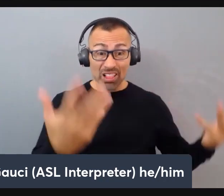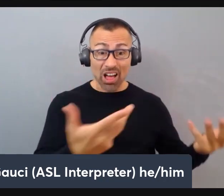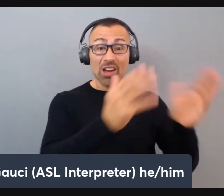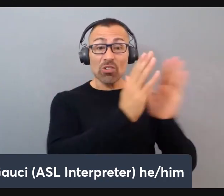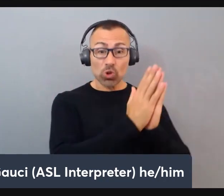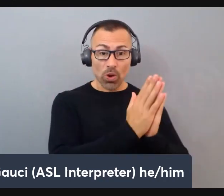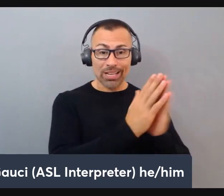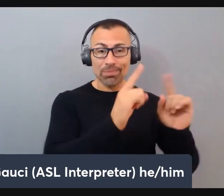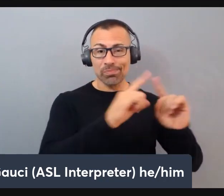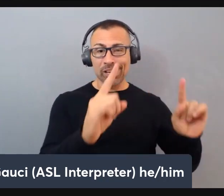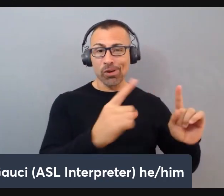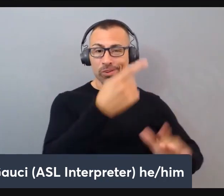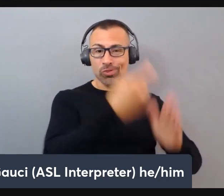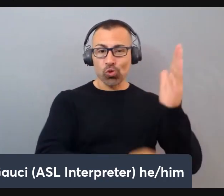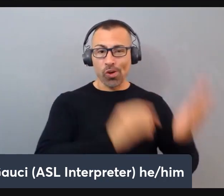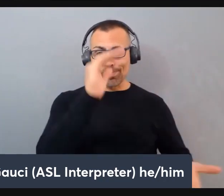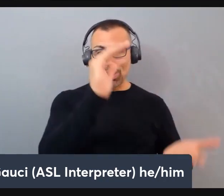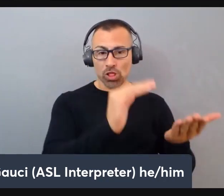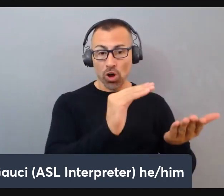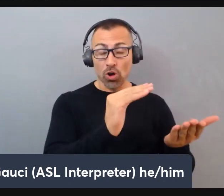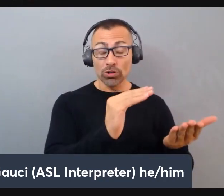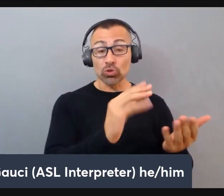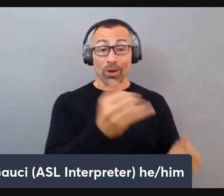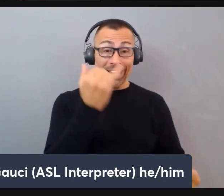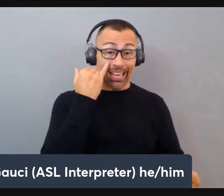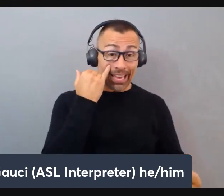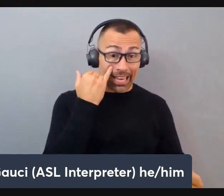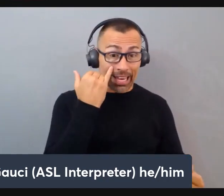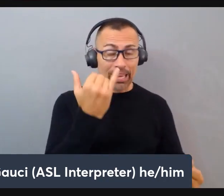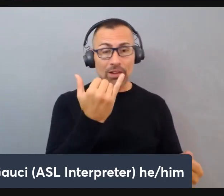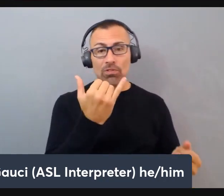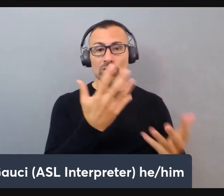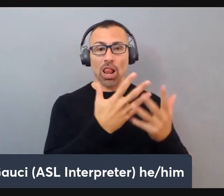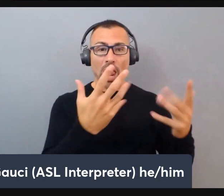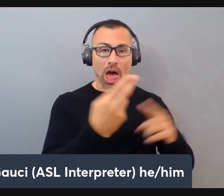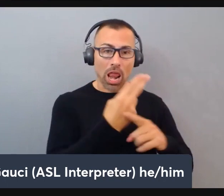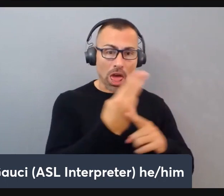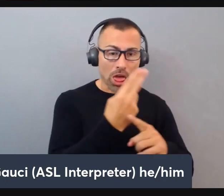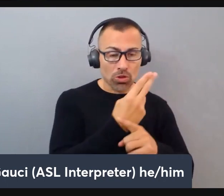of burst of traffic, you know, I just wanna pay for a flat CPU and stuff like a thousand requests per second